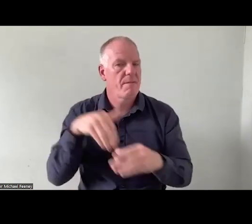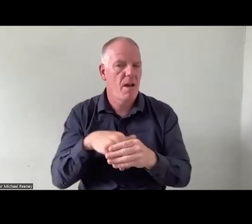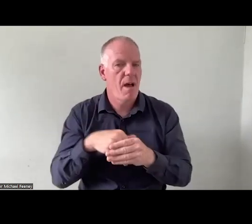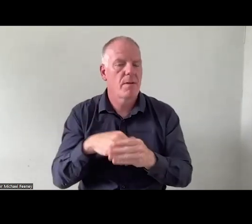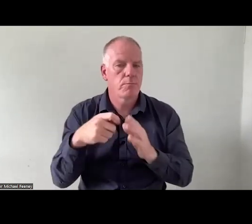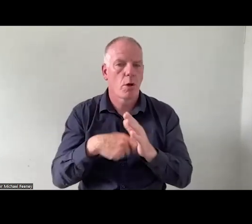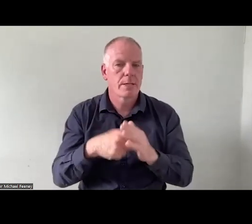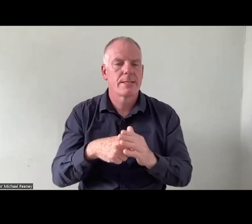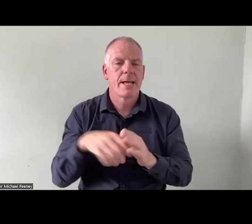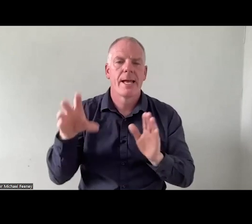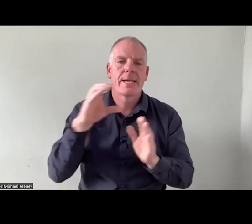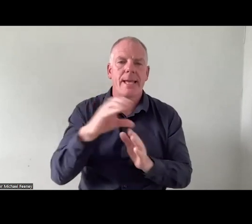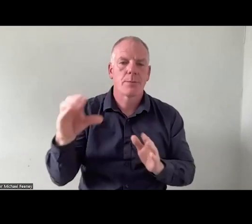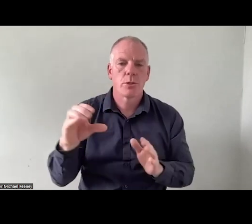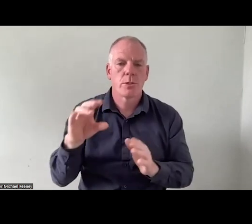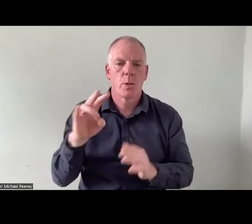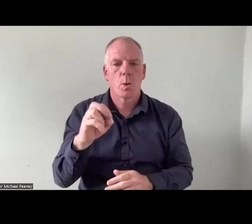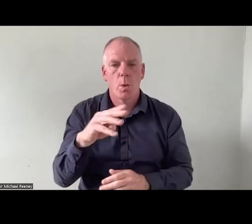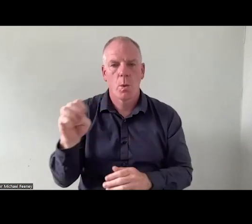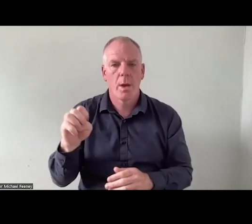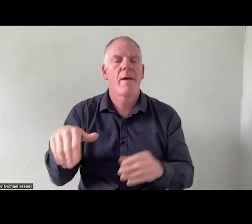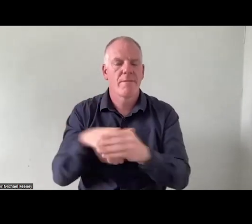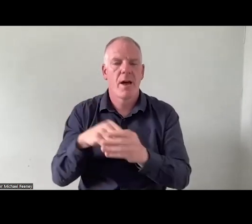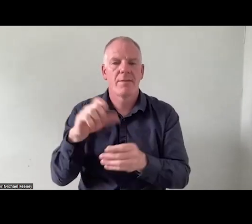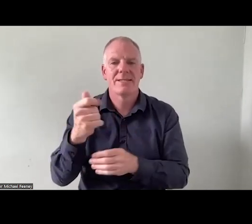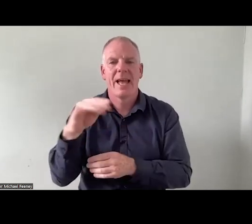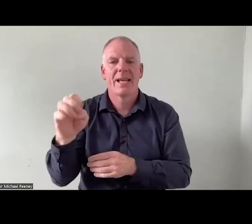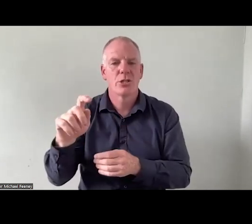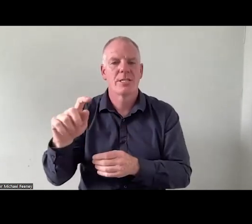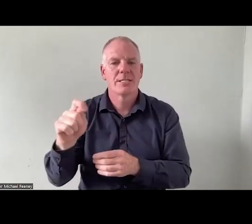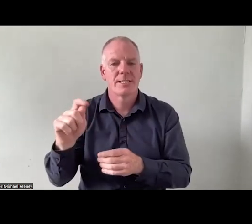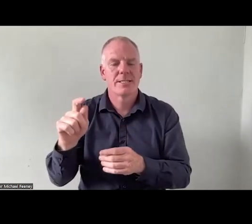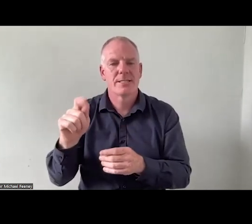when I was at Stagetext, which was the precursor of the automatic output